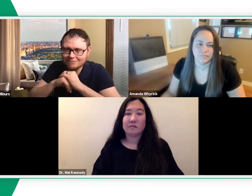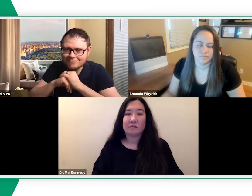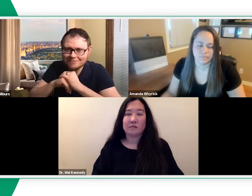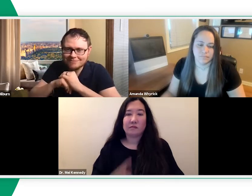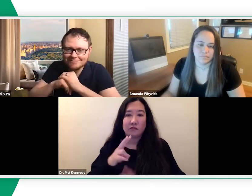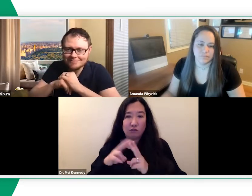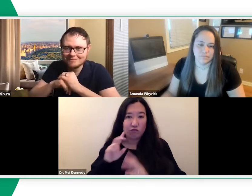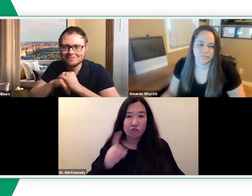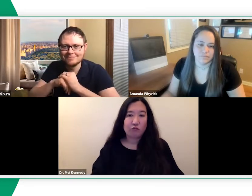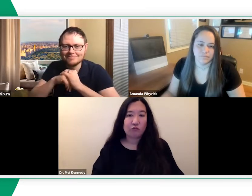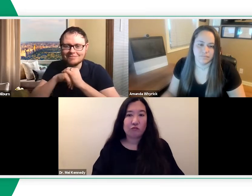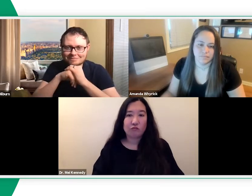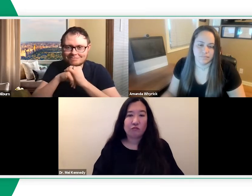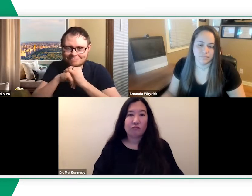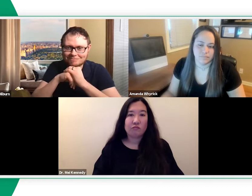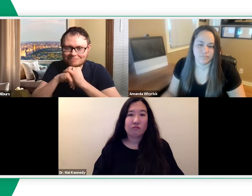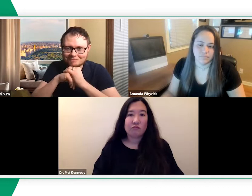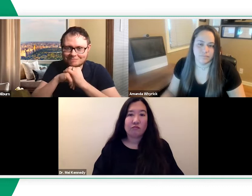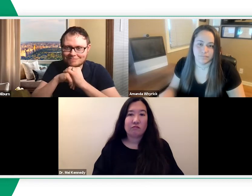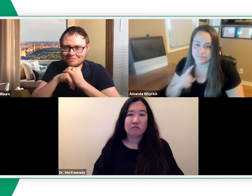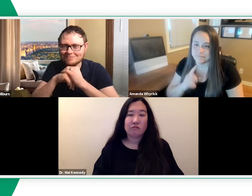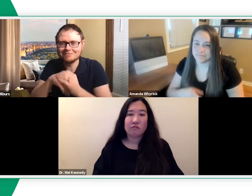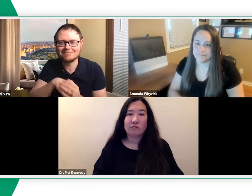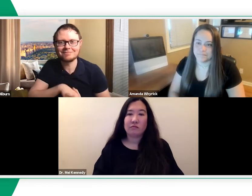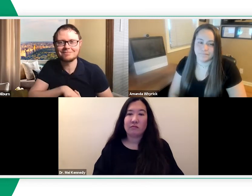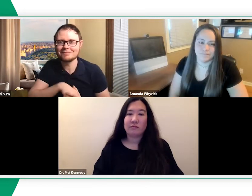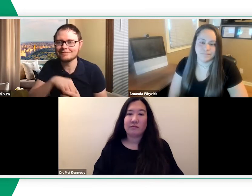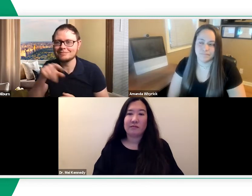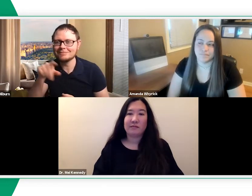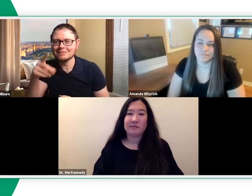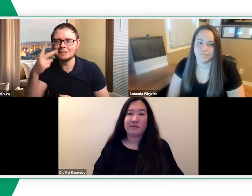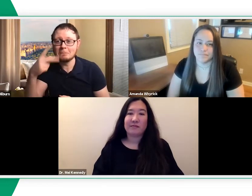So I know that K-12 is very important. >>DR. MEI KENNEDY: That is very true.